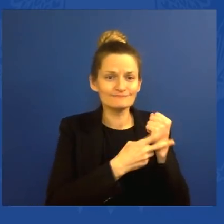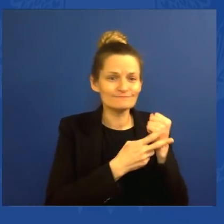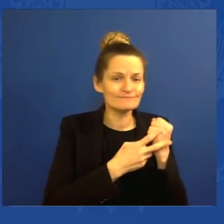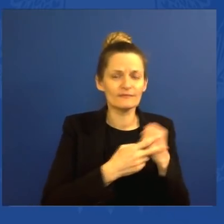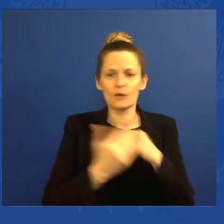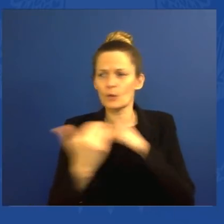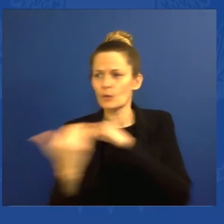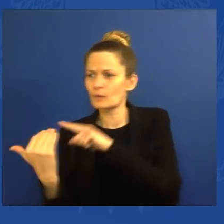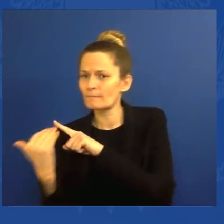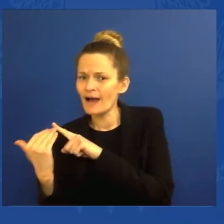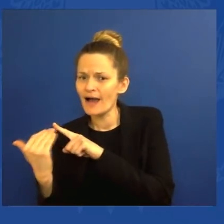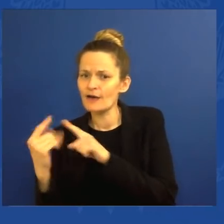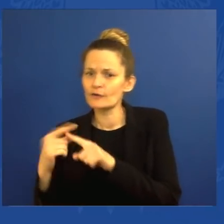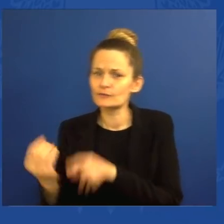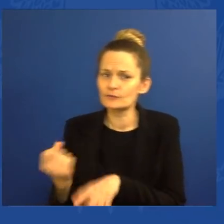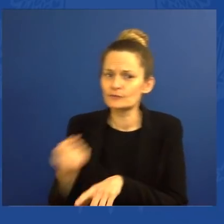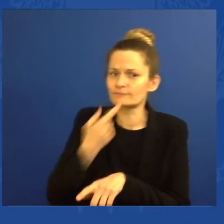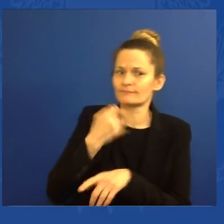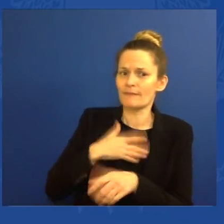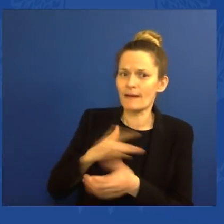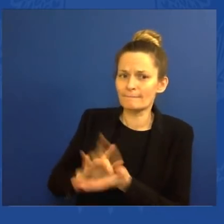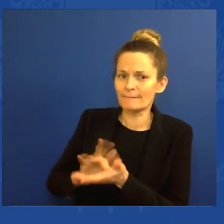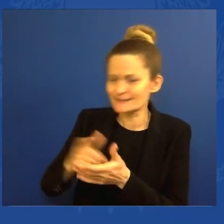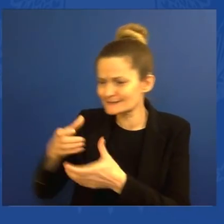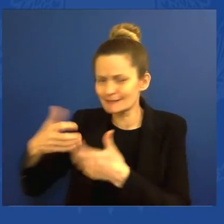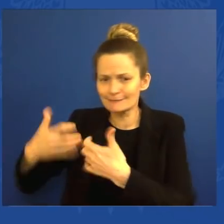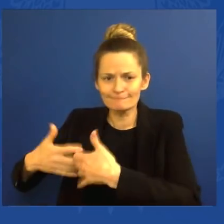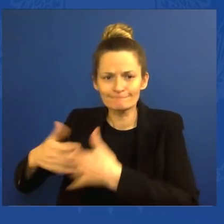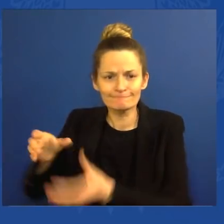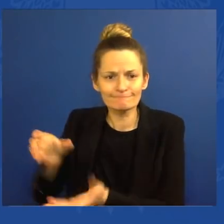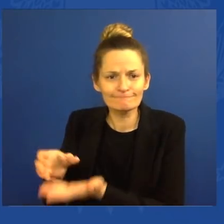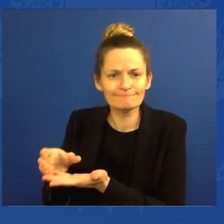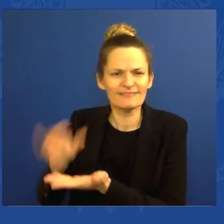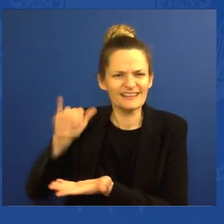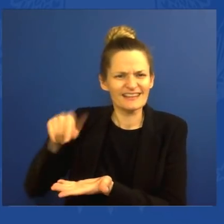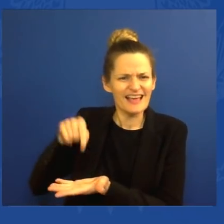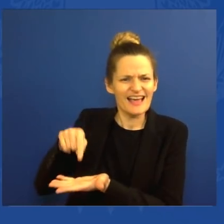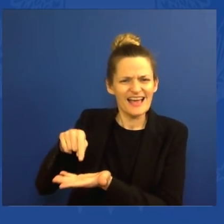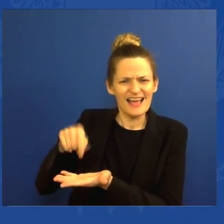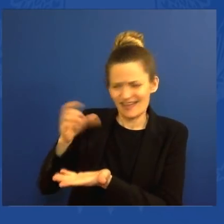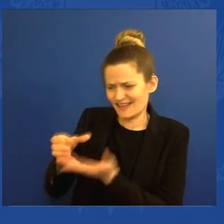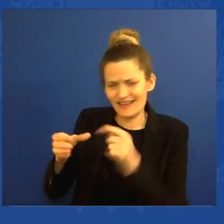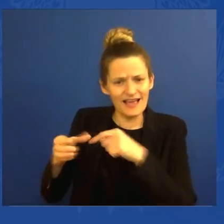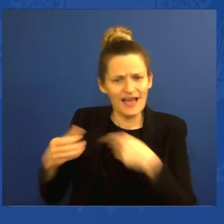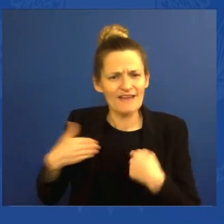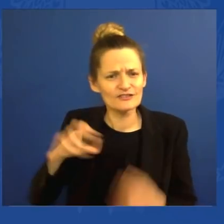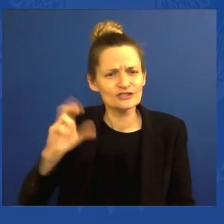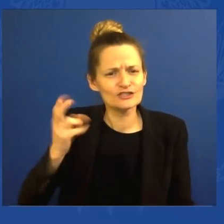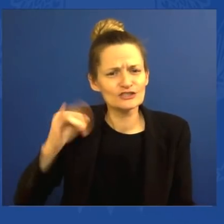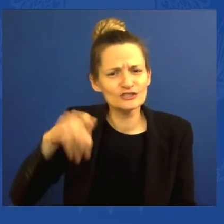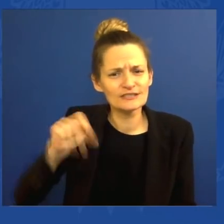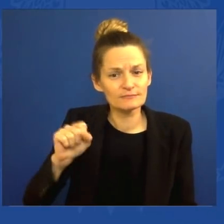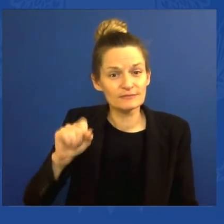as Governor Whitmer said, we'd be able to deliver the appliances to all of our customers, which we have been challenged to do so.